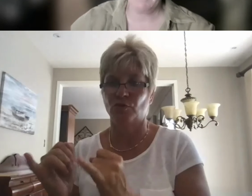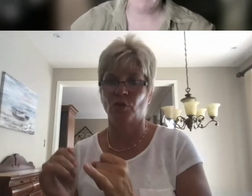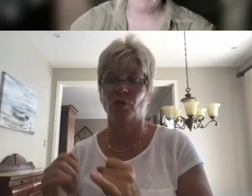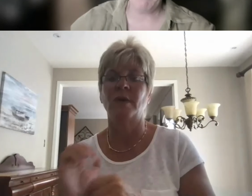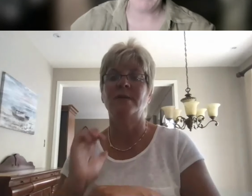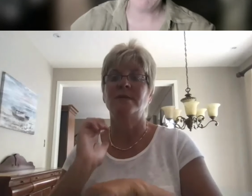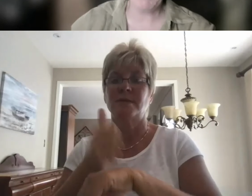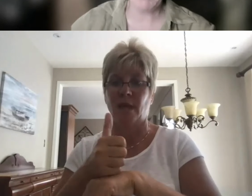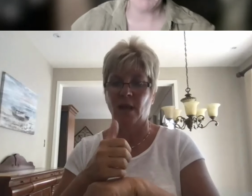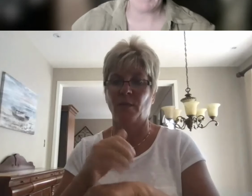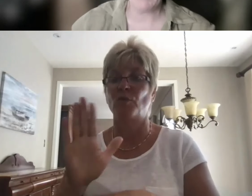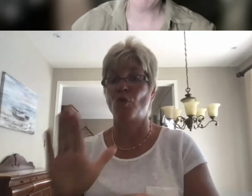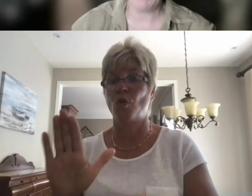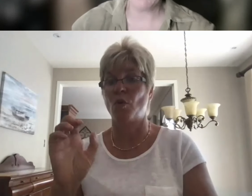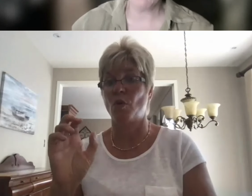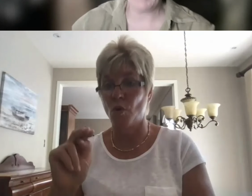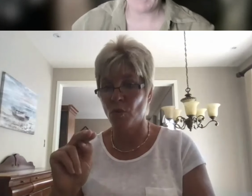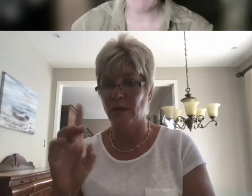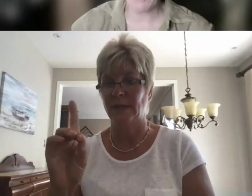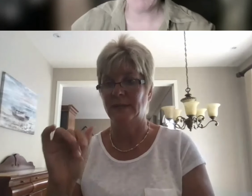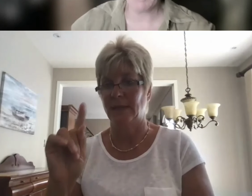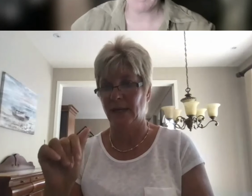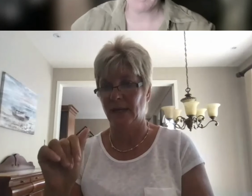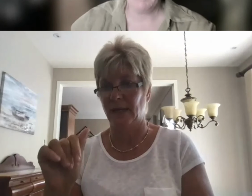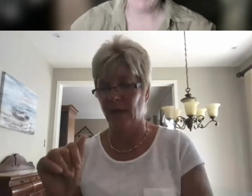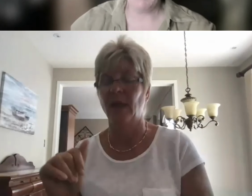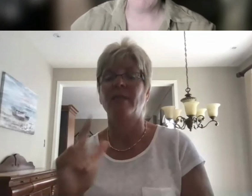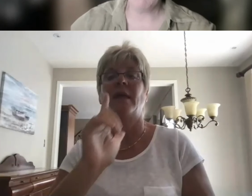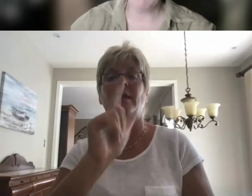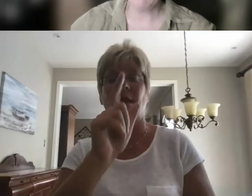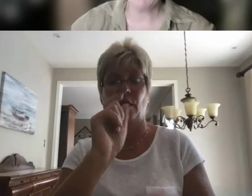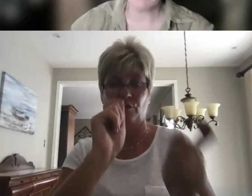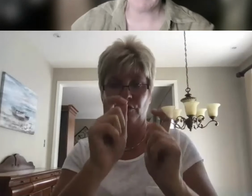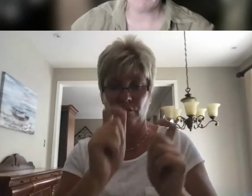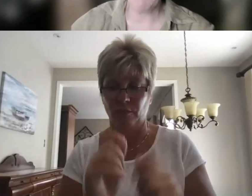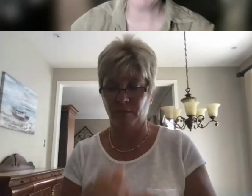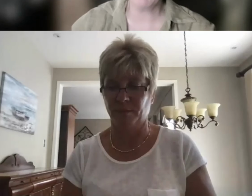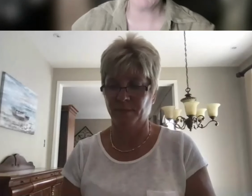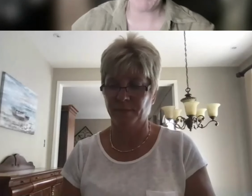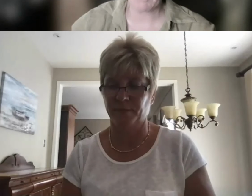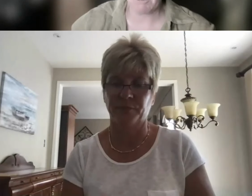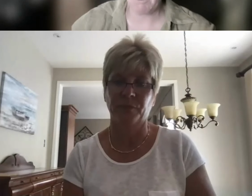and build that up and aggregate afterwards. If it's with respect to